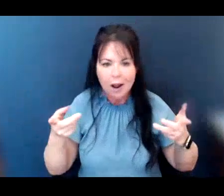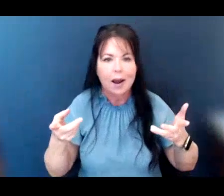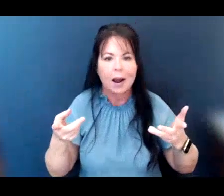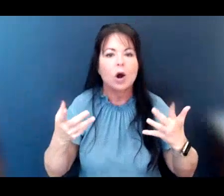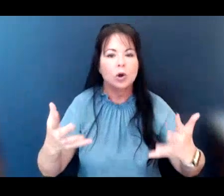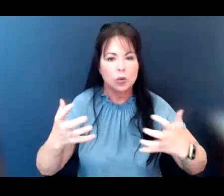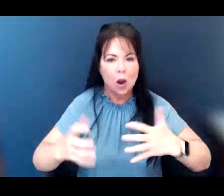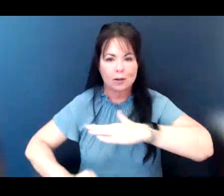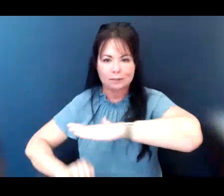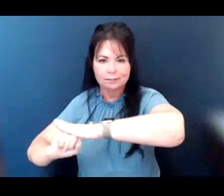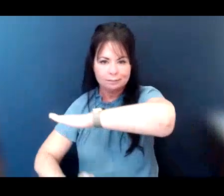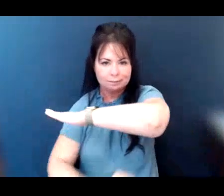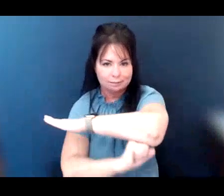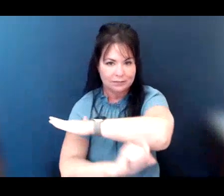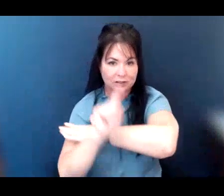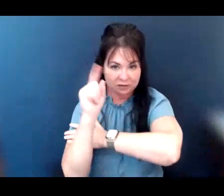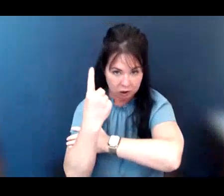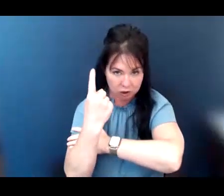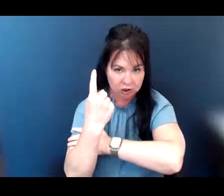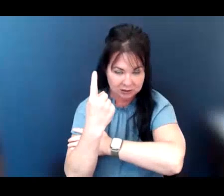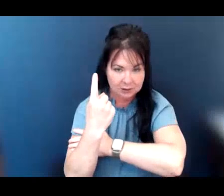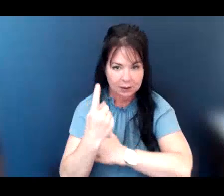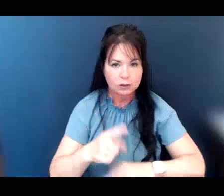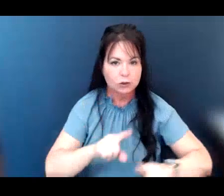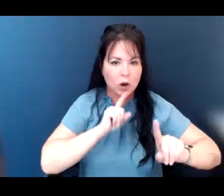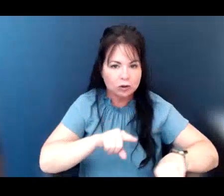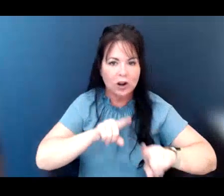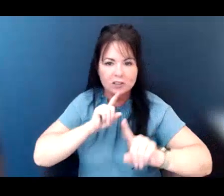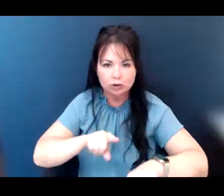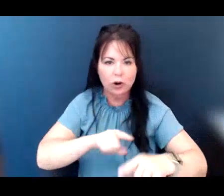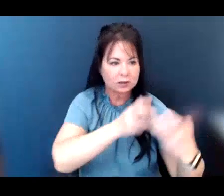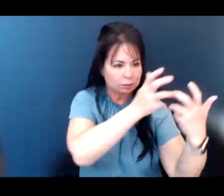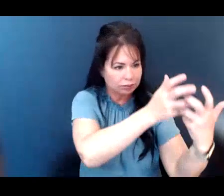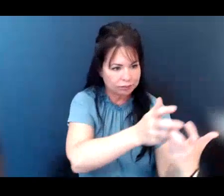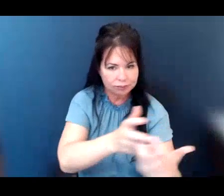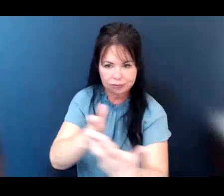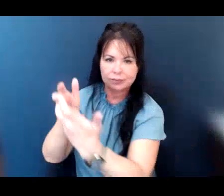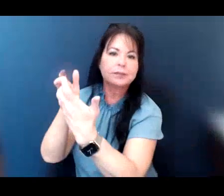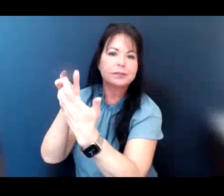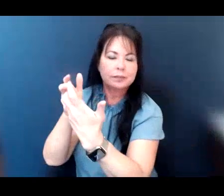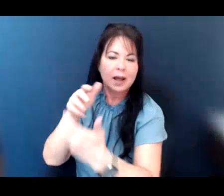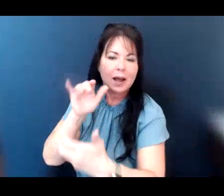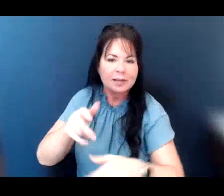a lot of potential issues they may not otherwise think about. And that then allows you then, with use of persona, that other element to take care of all